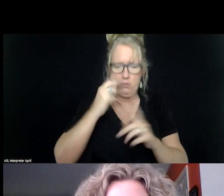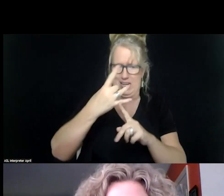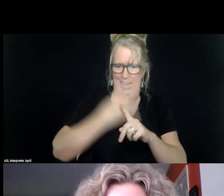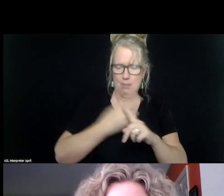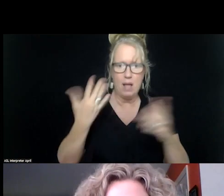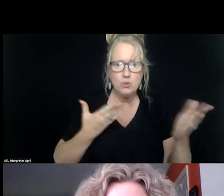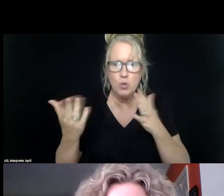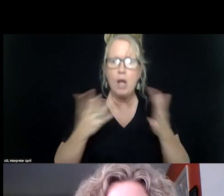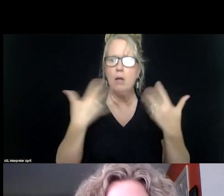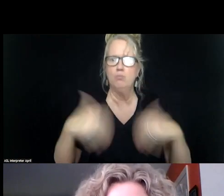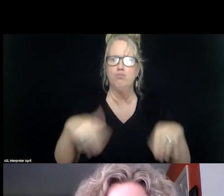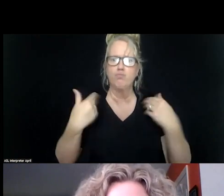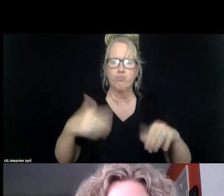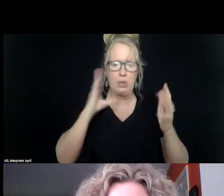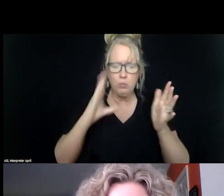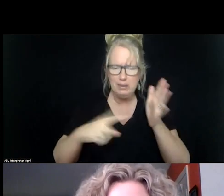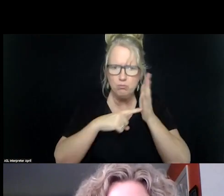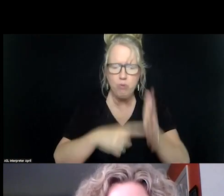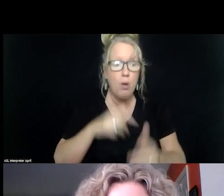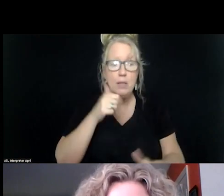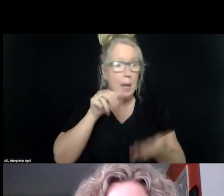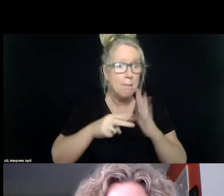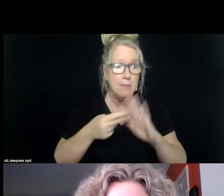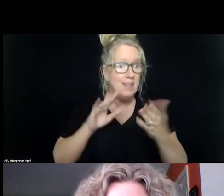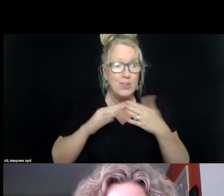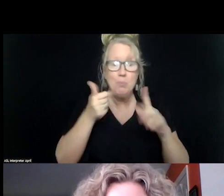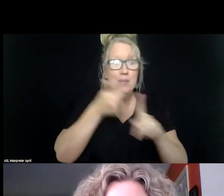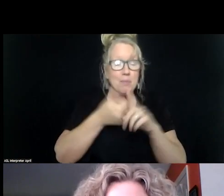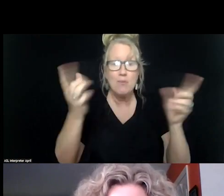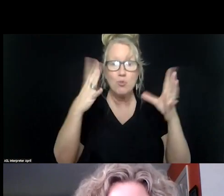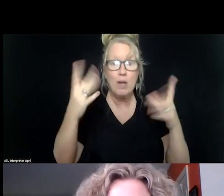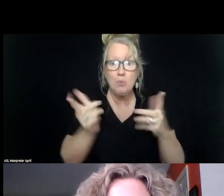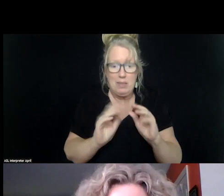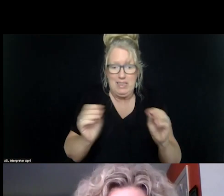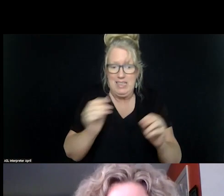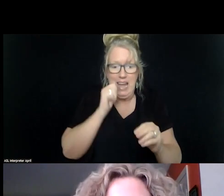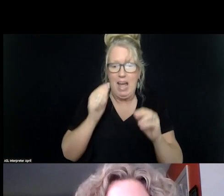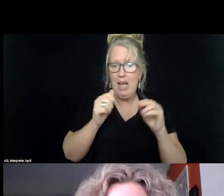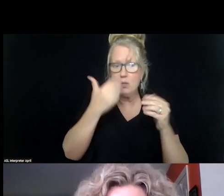IT WAS NOT THE COMMUNITY WAS NOT IN CRISIS, BUT WE ARE NOT WHERE THEY WERE.